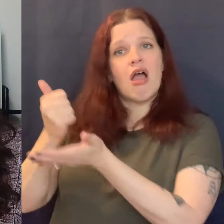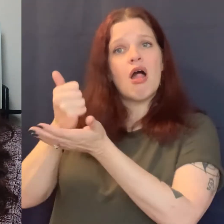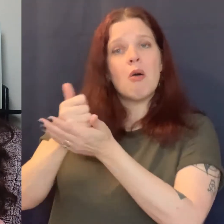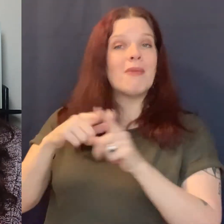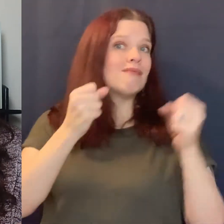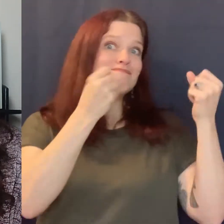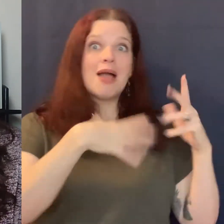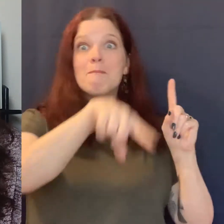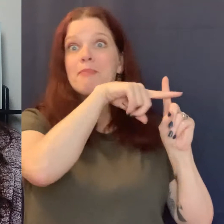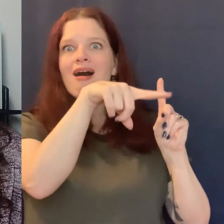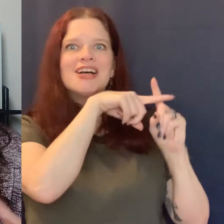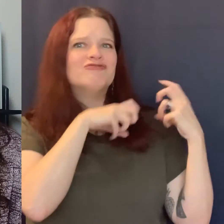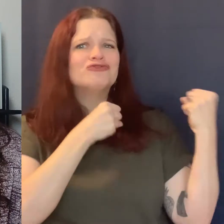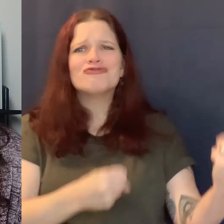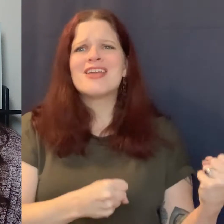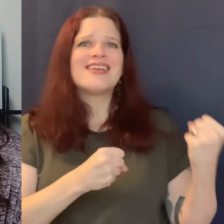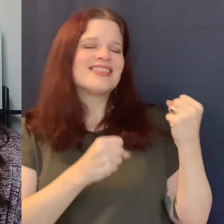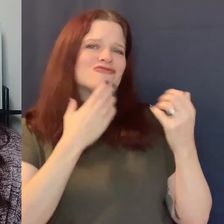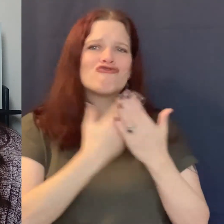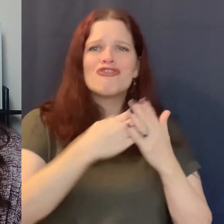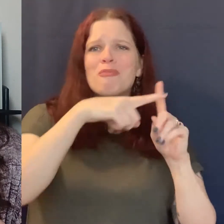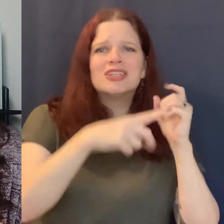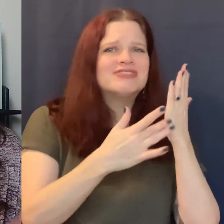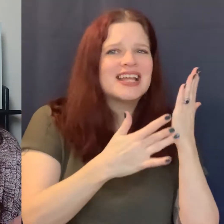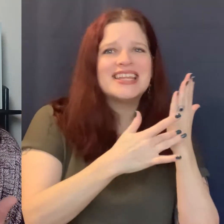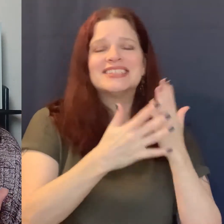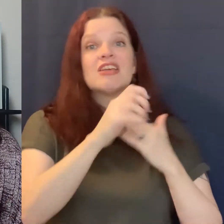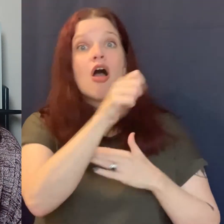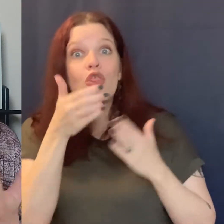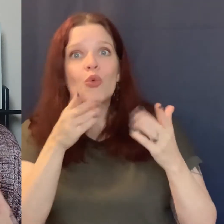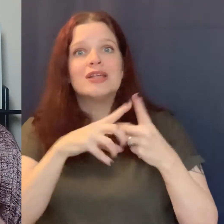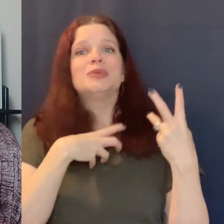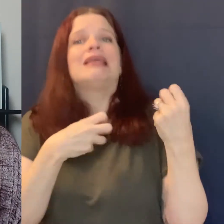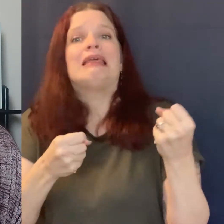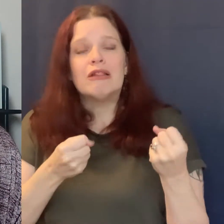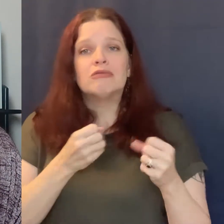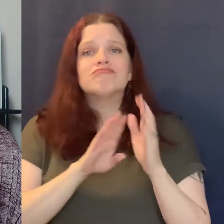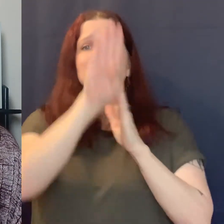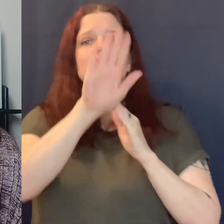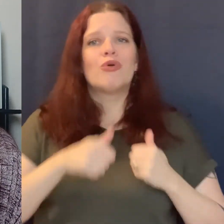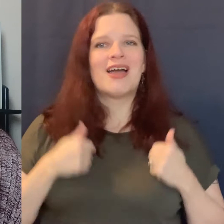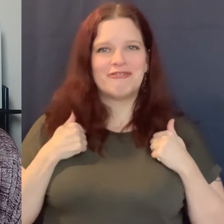benefit, there are lots of positive benefits to using some of these other techniques, engaging in other ways of healing in your life.